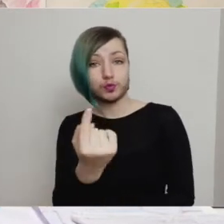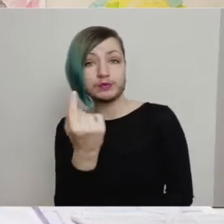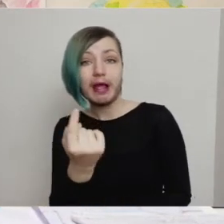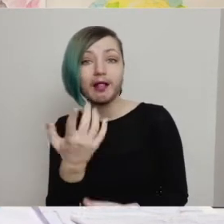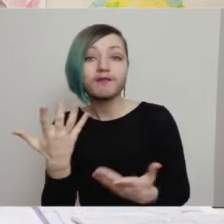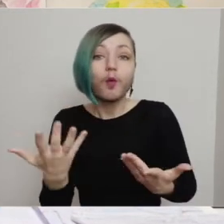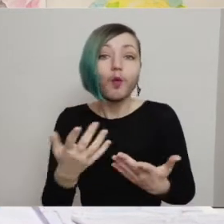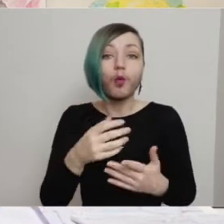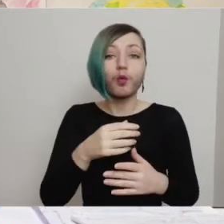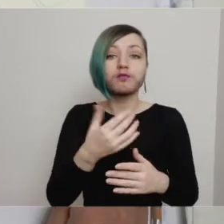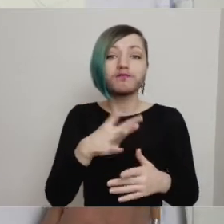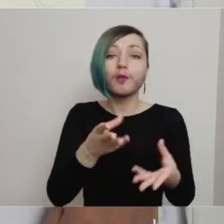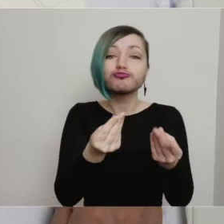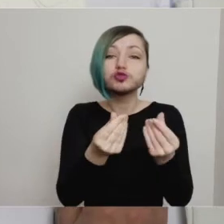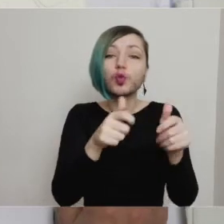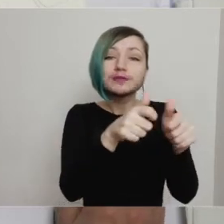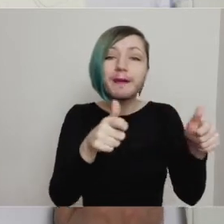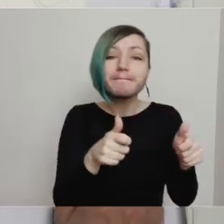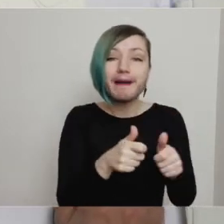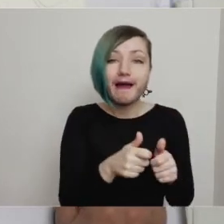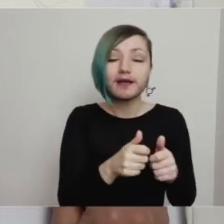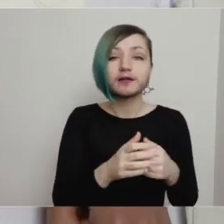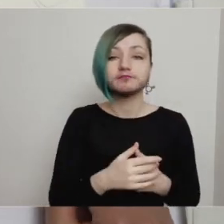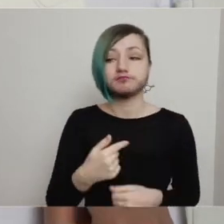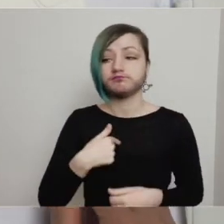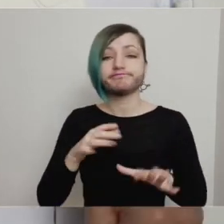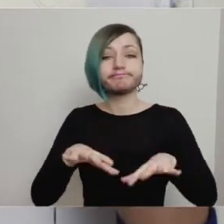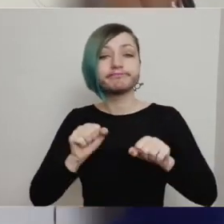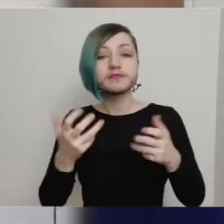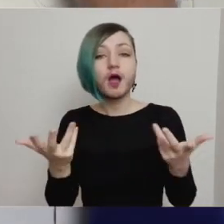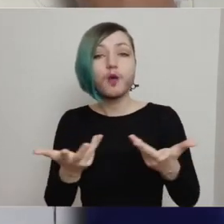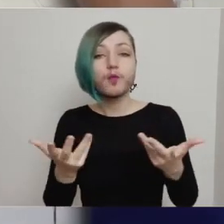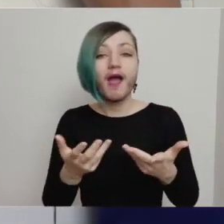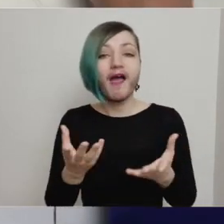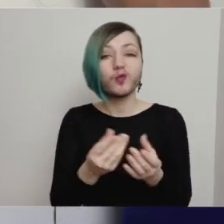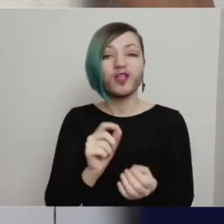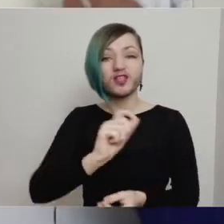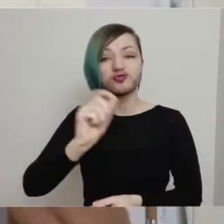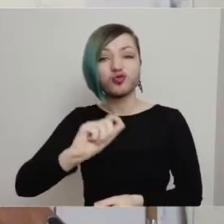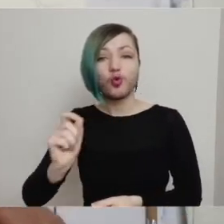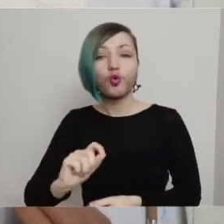i've started here with a drawing and it's very quickly done